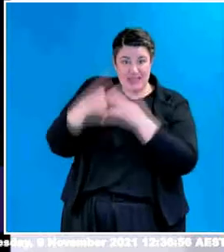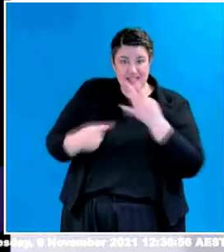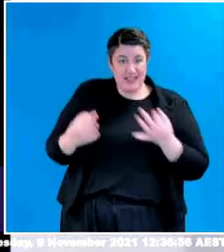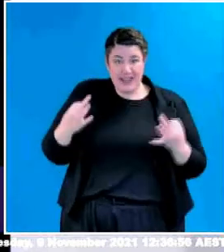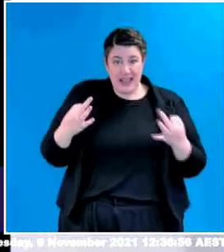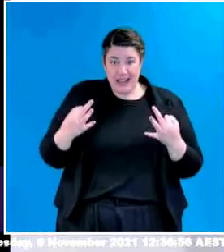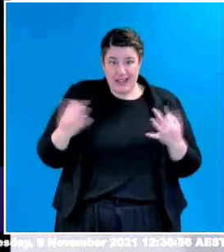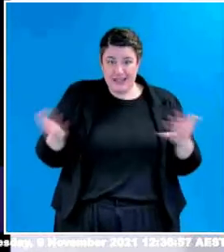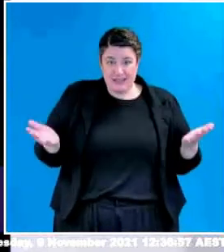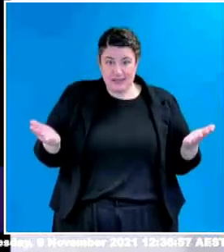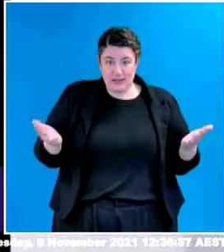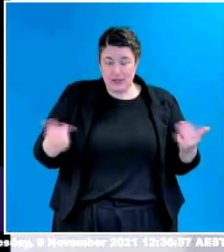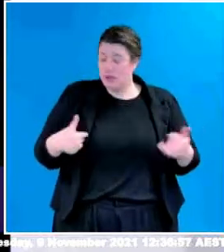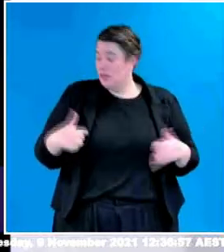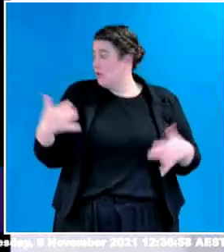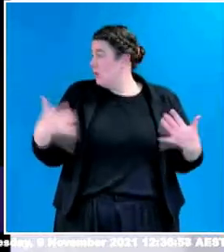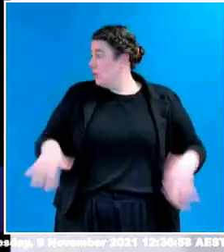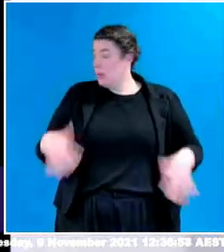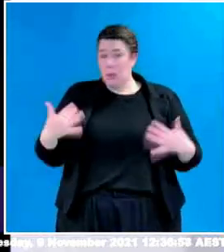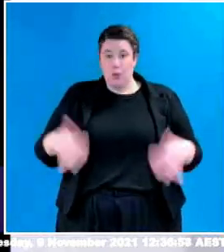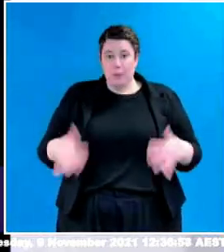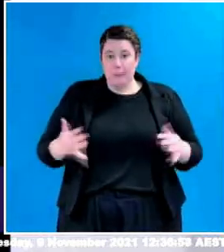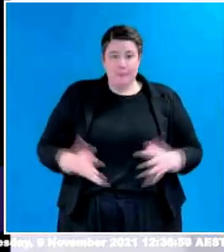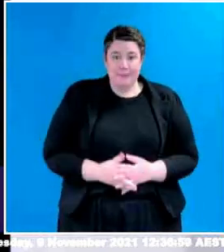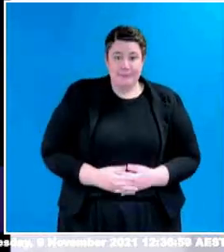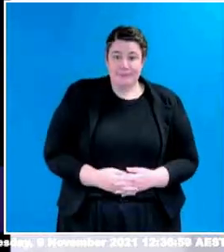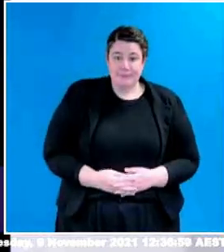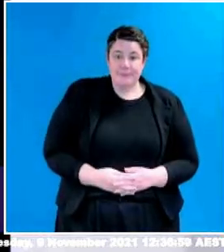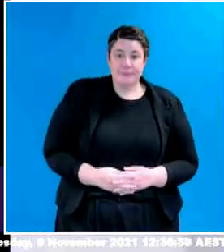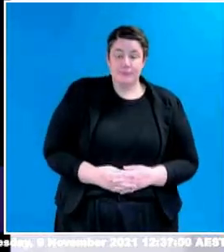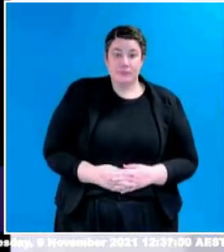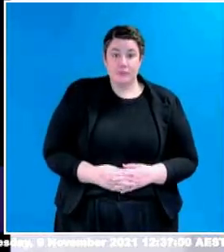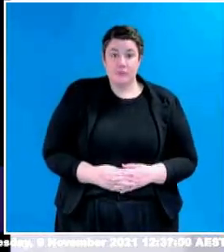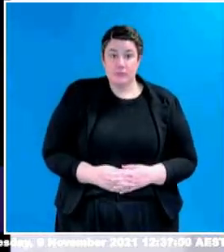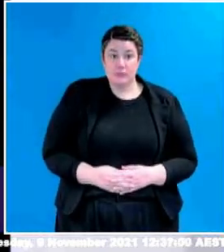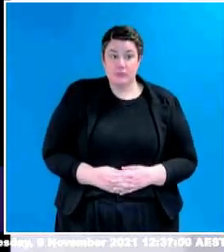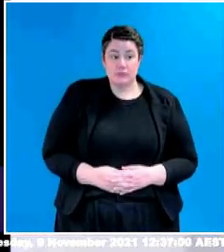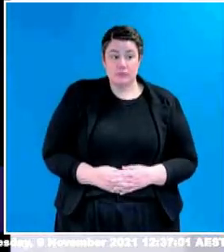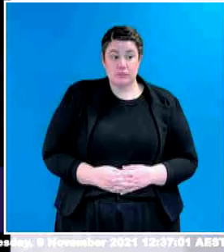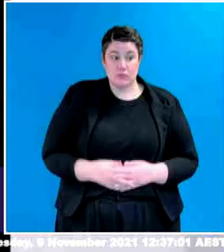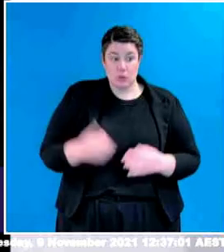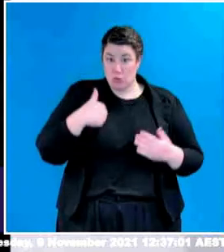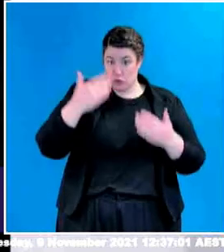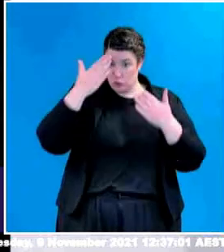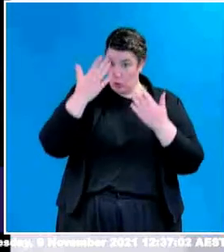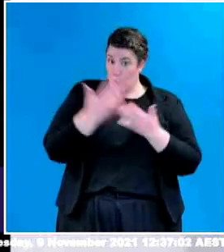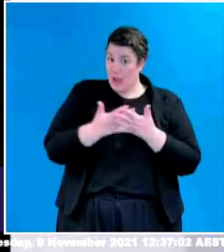It's just incredible. We actually don't know, as I said, how many openly disabled people are on ASX